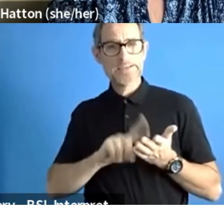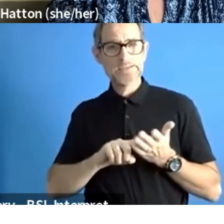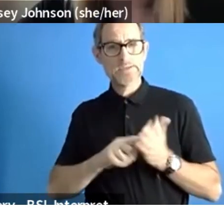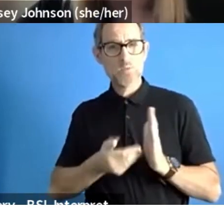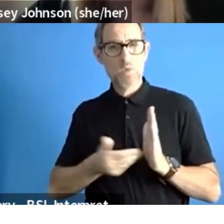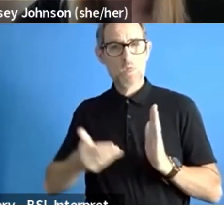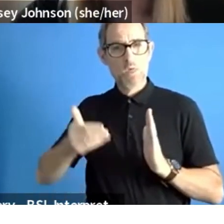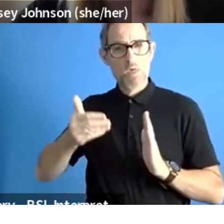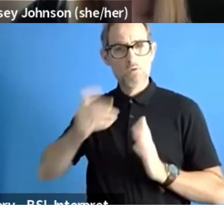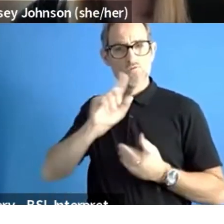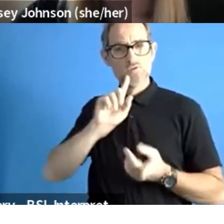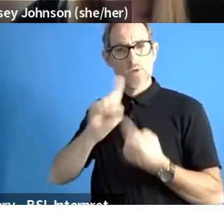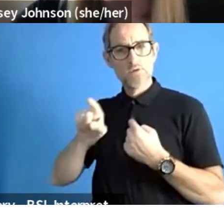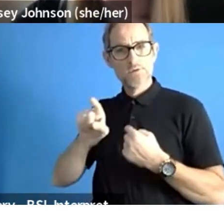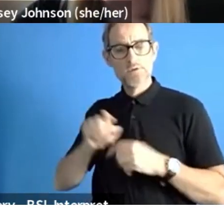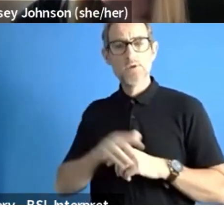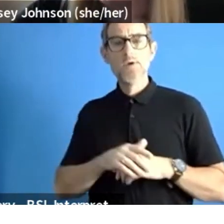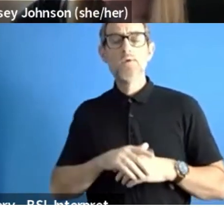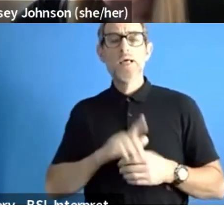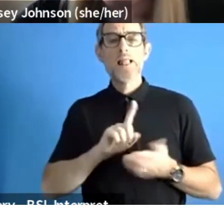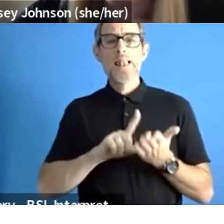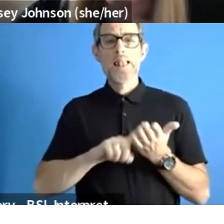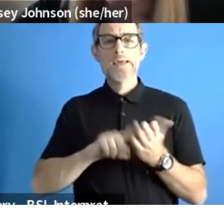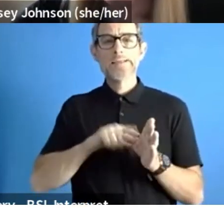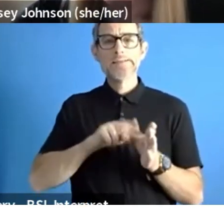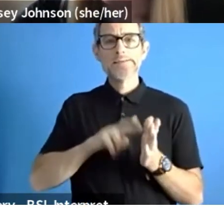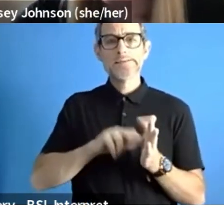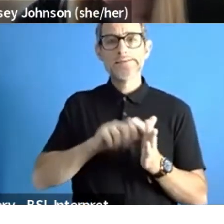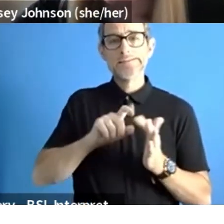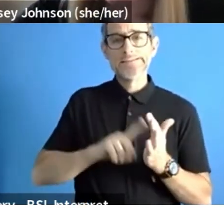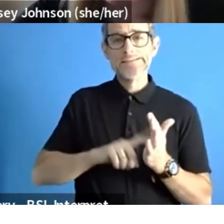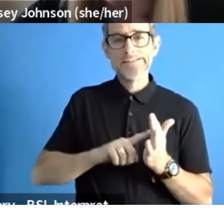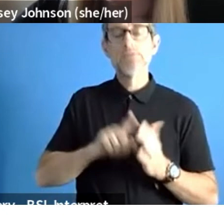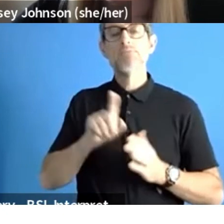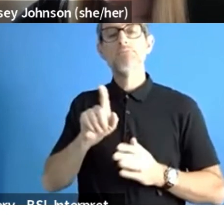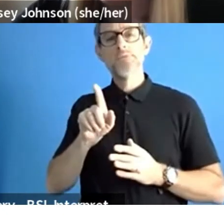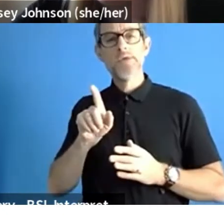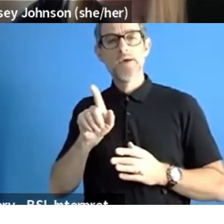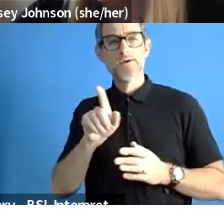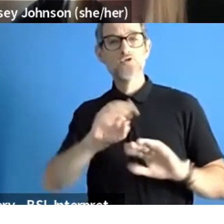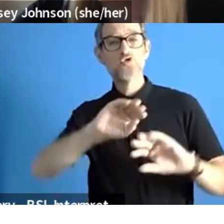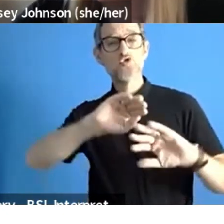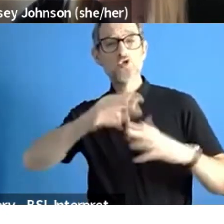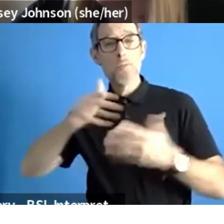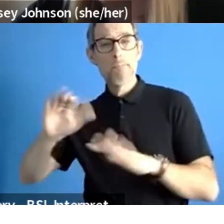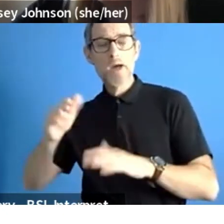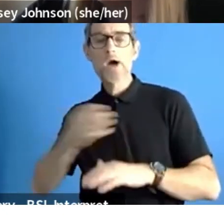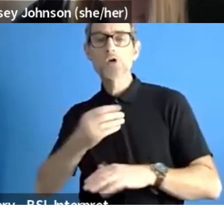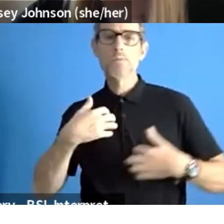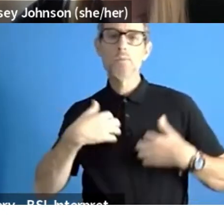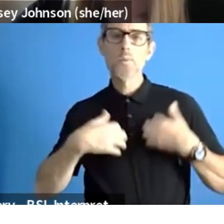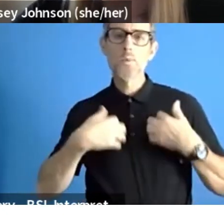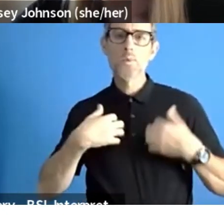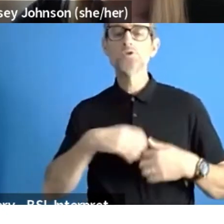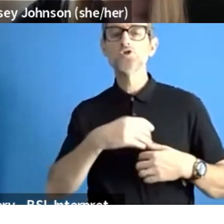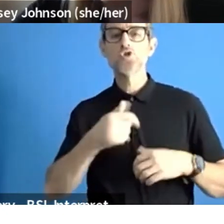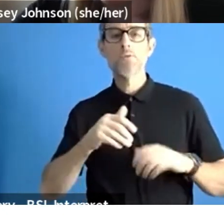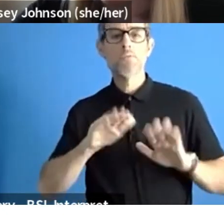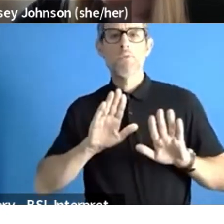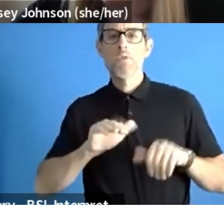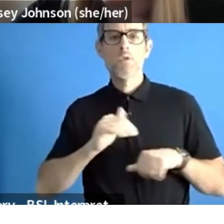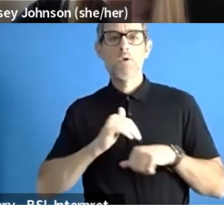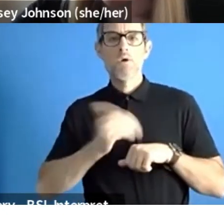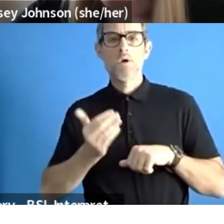Sure, we had varying levels of willingness from suppliers but they